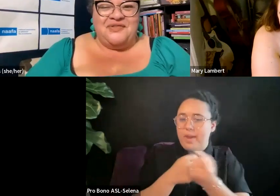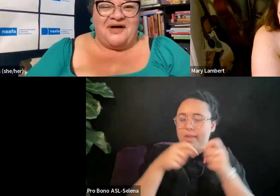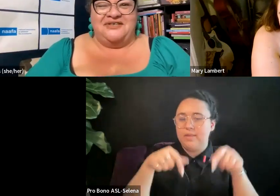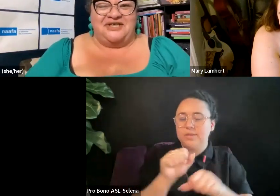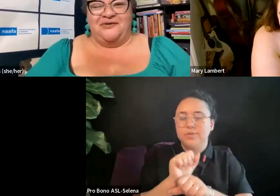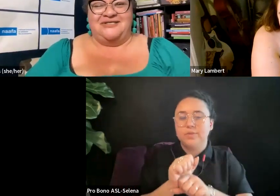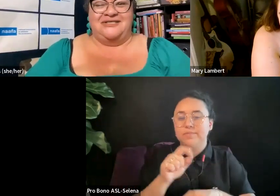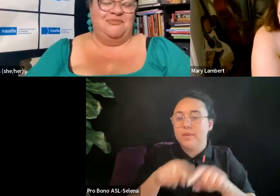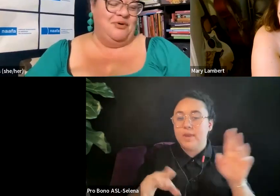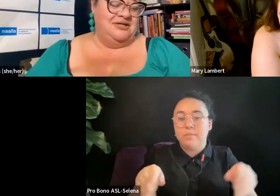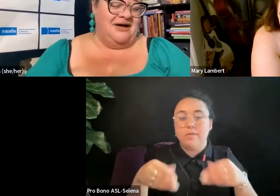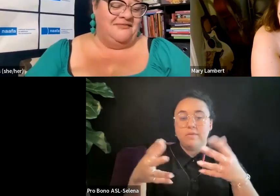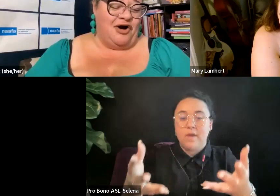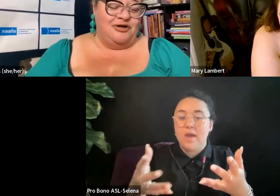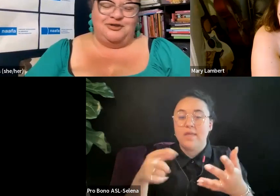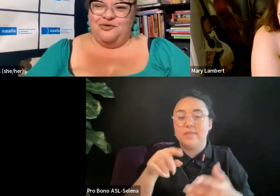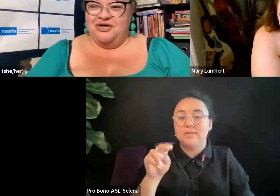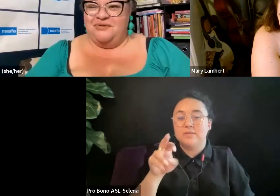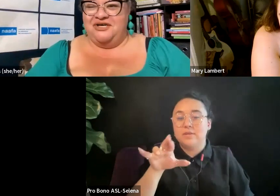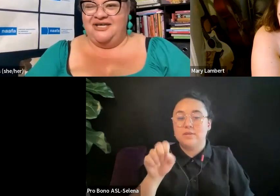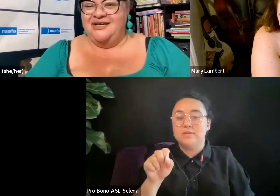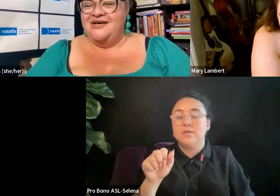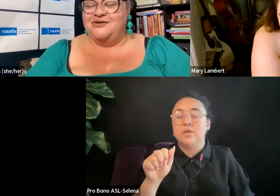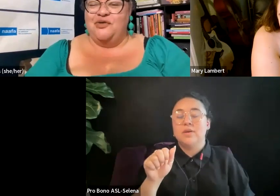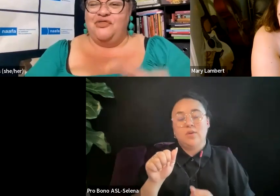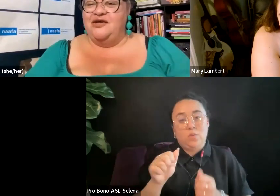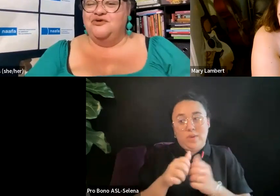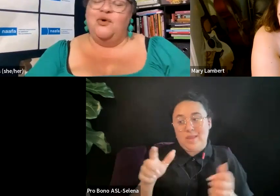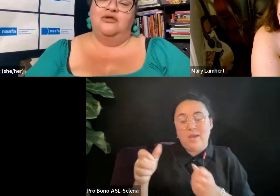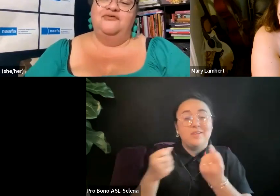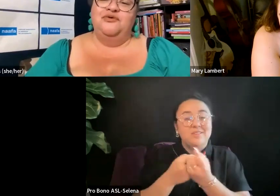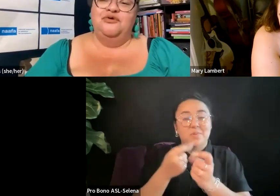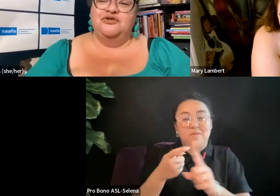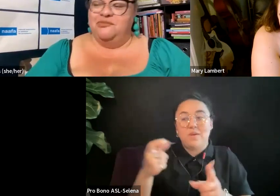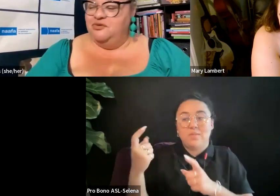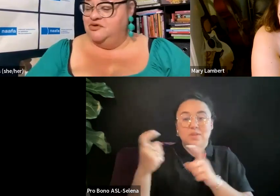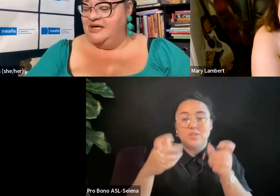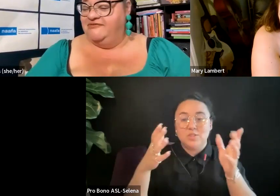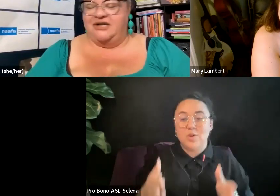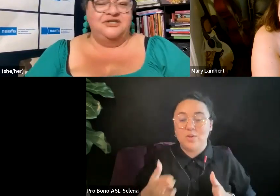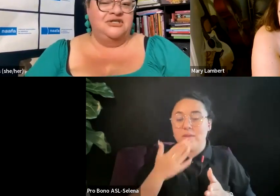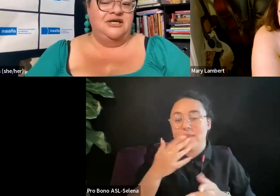without the generous support of our donor community. So thank you to all of you who contribute to us financially